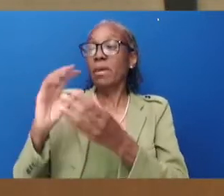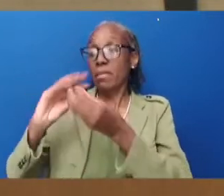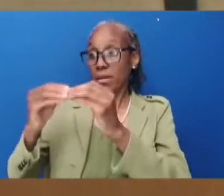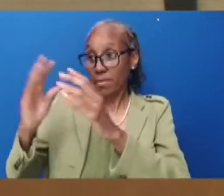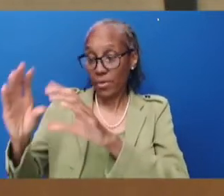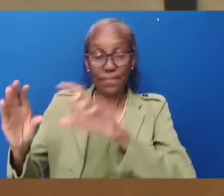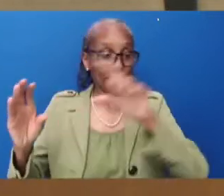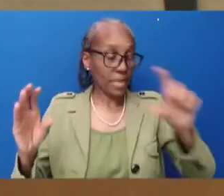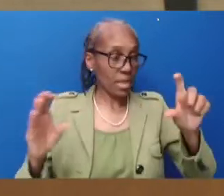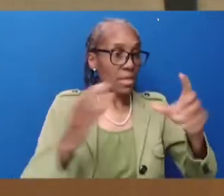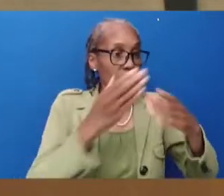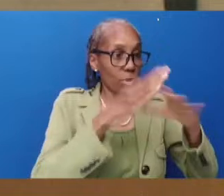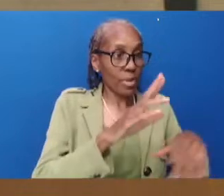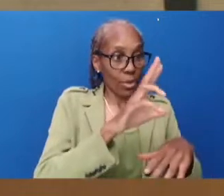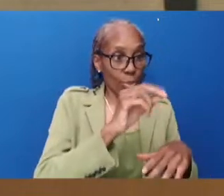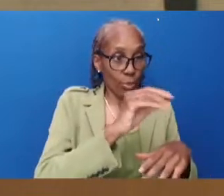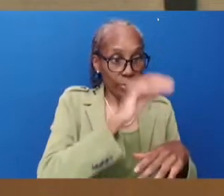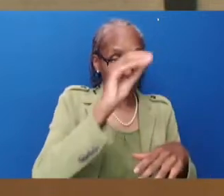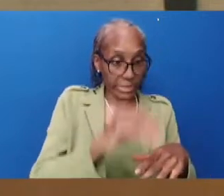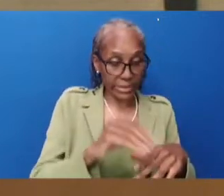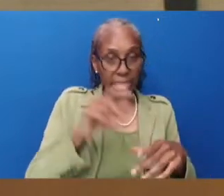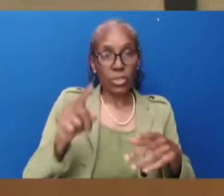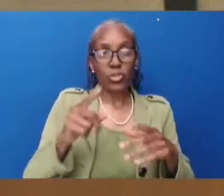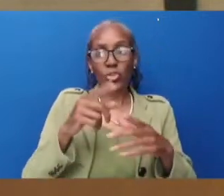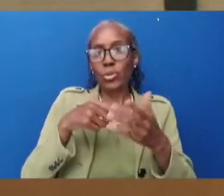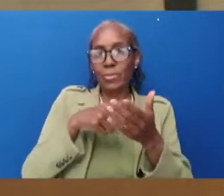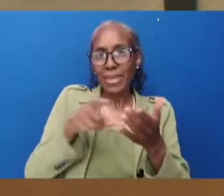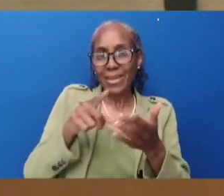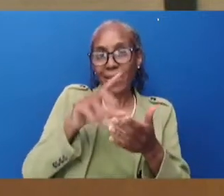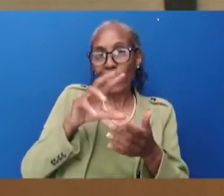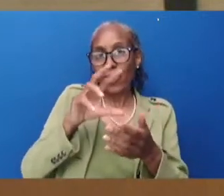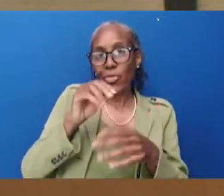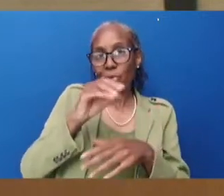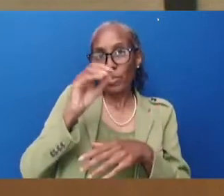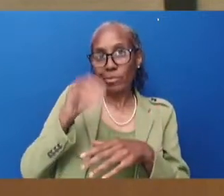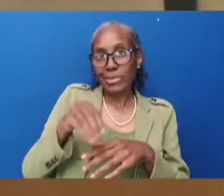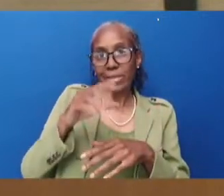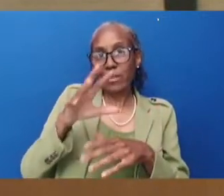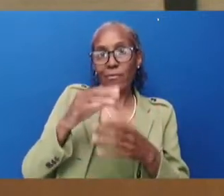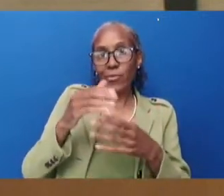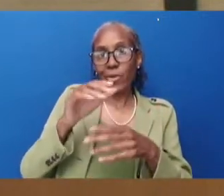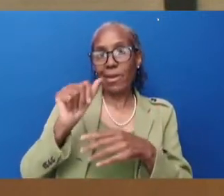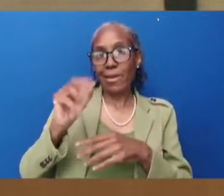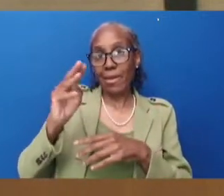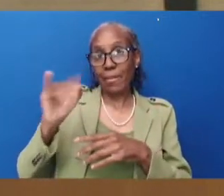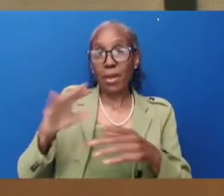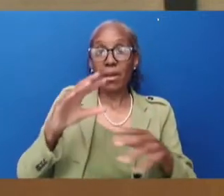THEY'LL DIVIDE IT BY THE 30% AMI TO 60 OR 80.